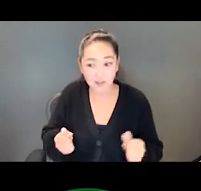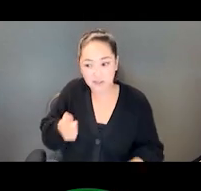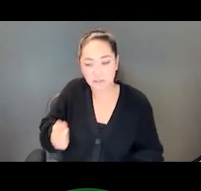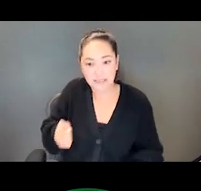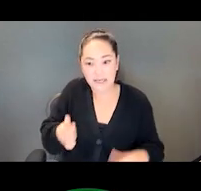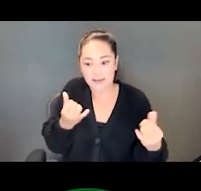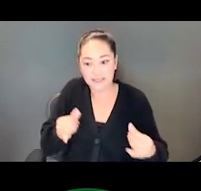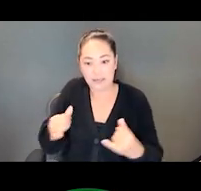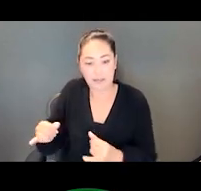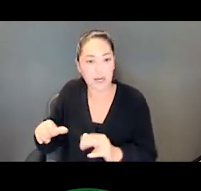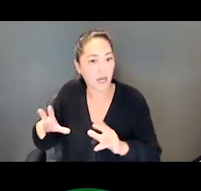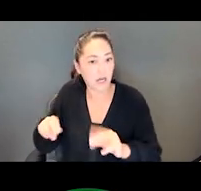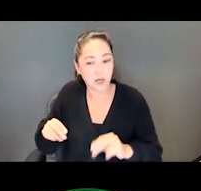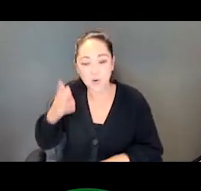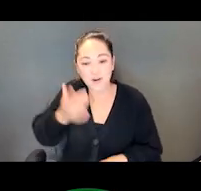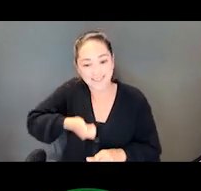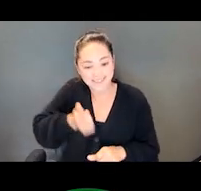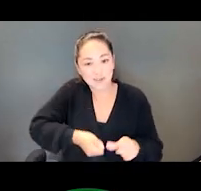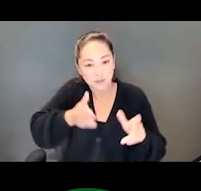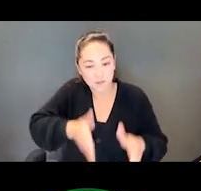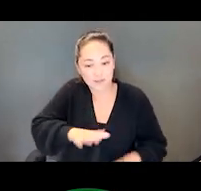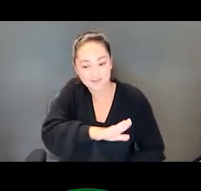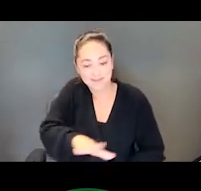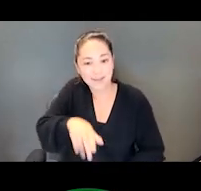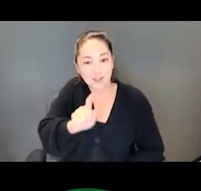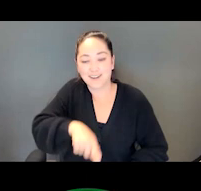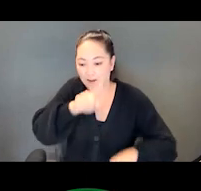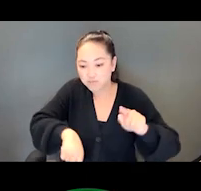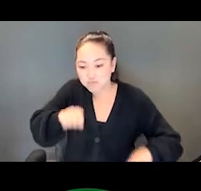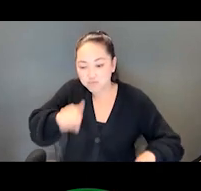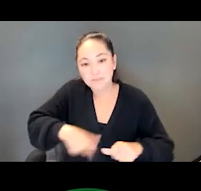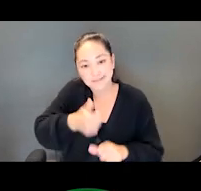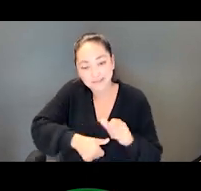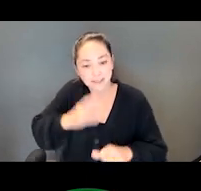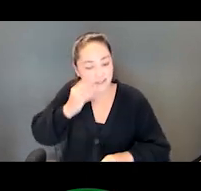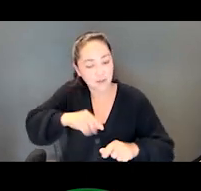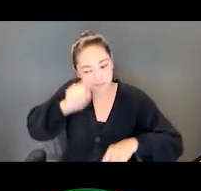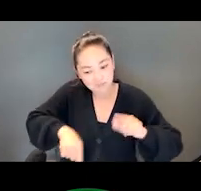kind of reminded me of what Stan was speaking about in his fabulous talk when he said, we